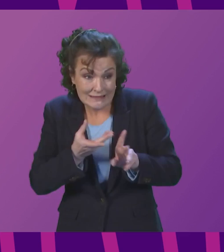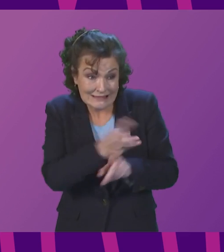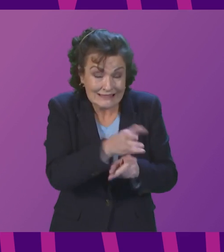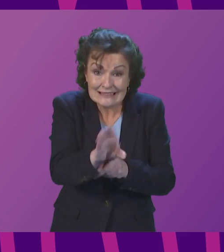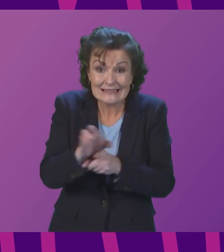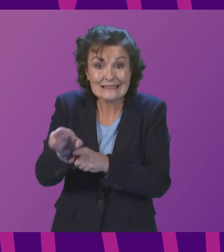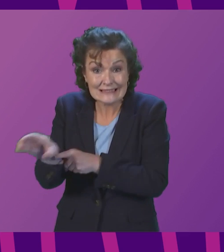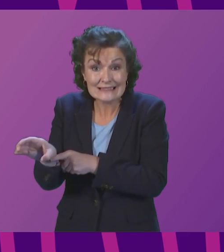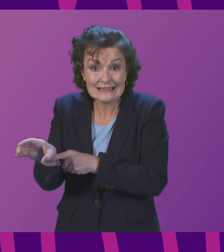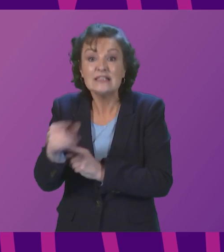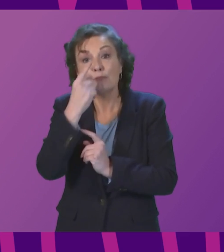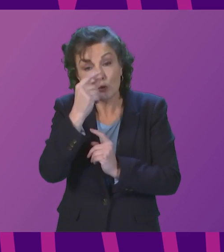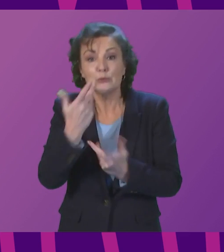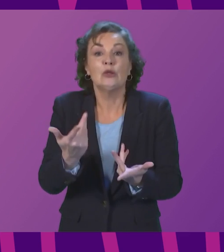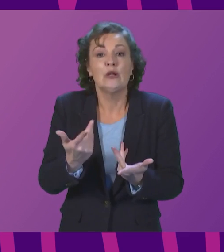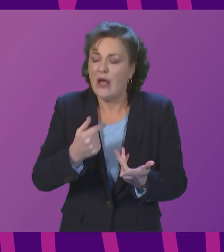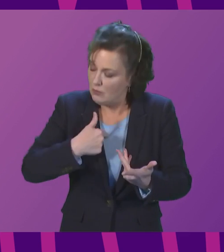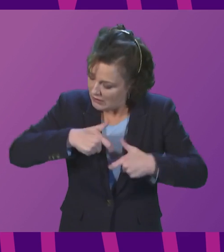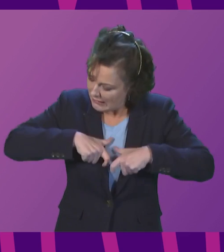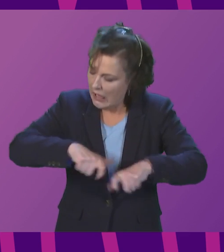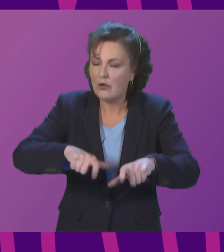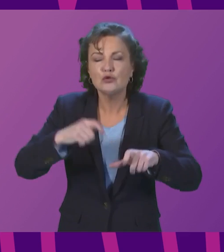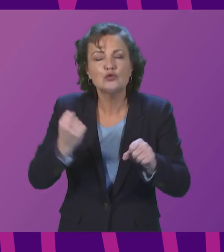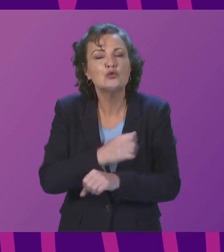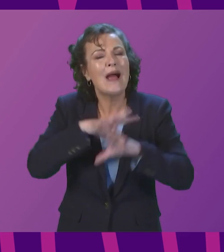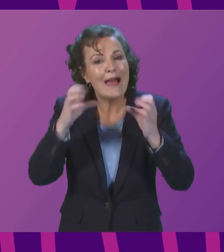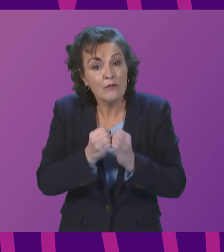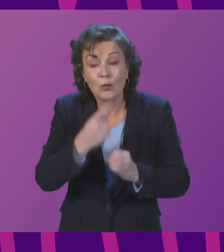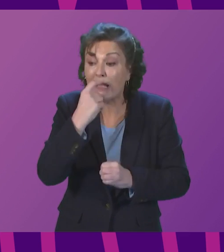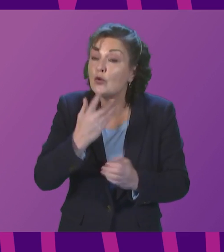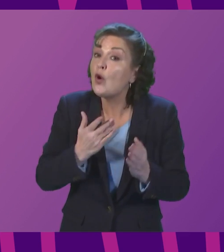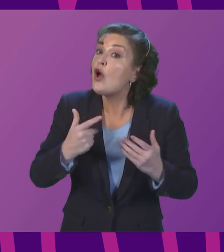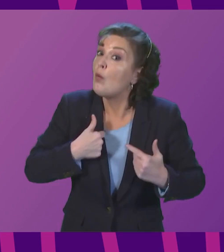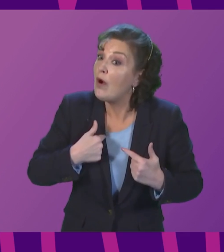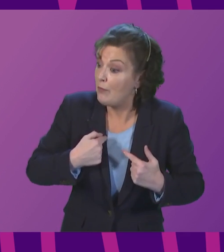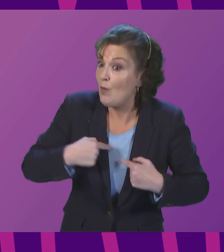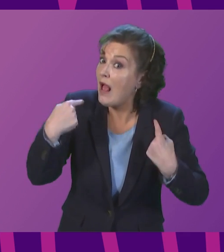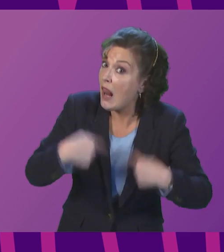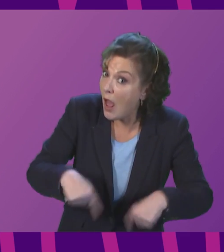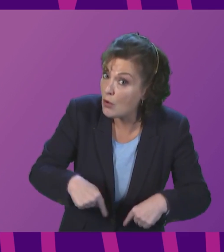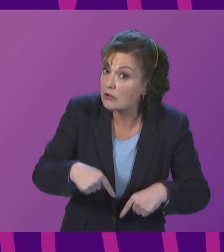We will continue to do everything that is within our power and our financial resources to help people.